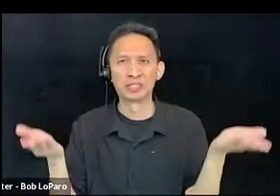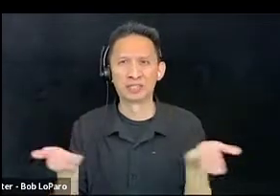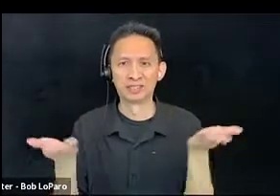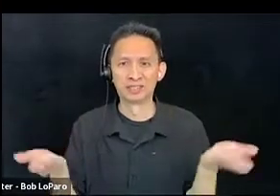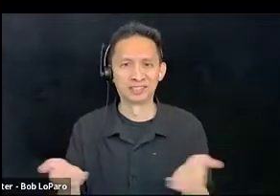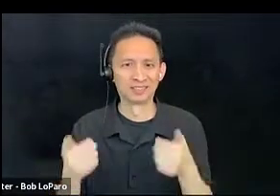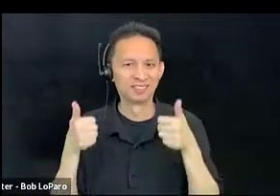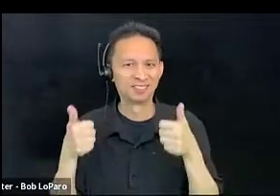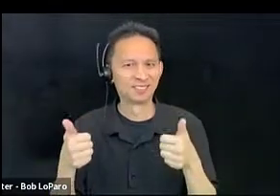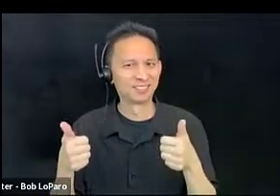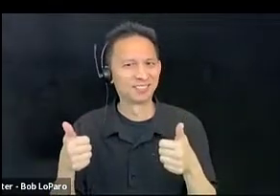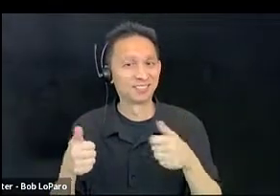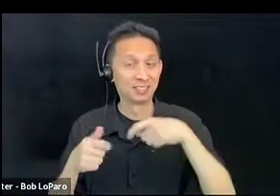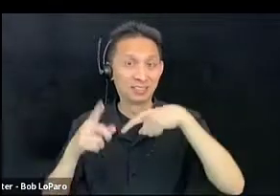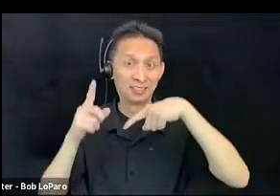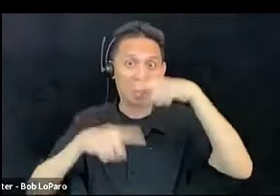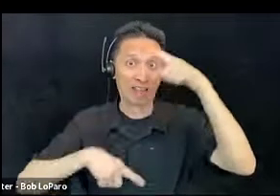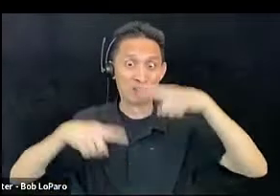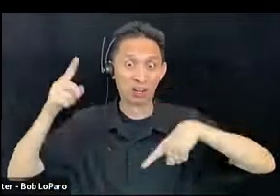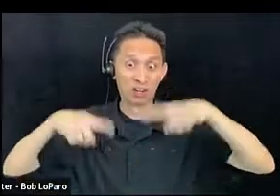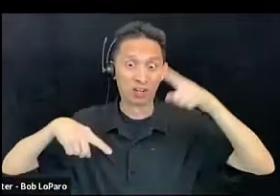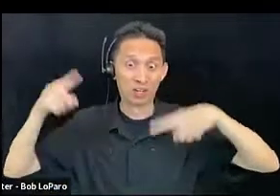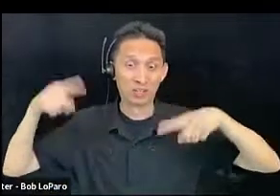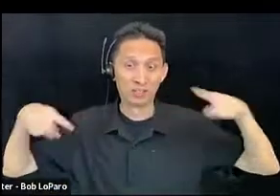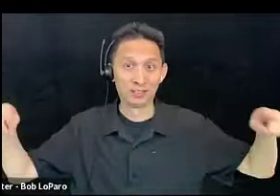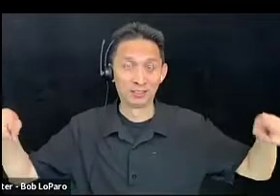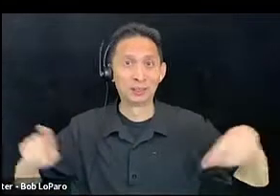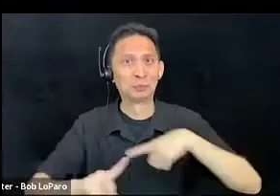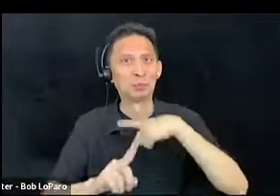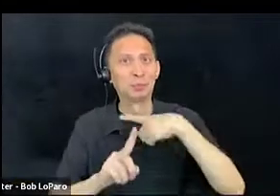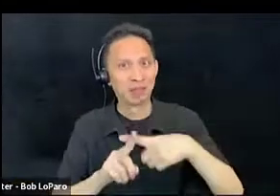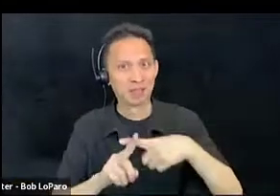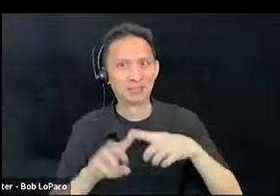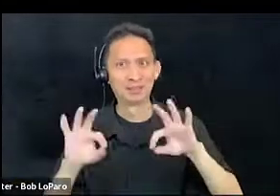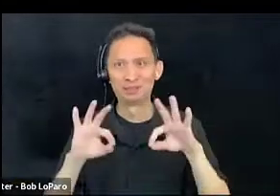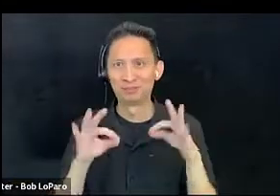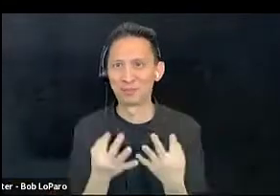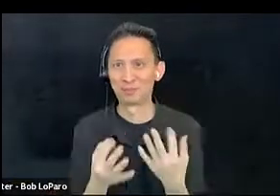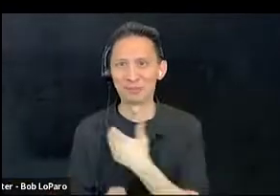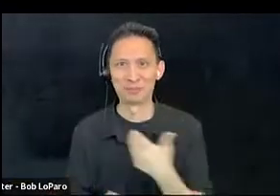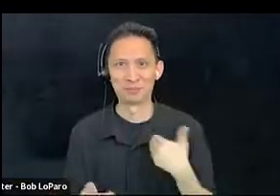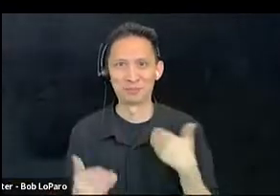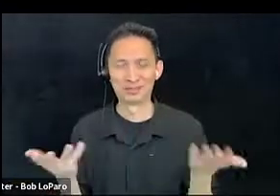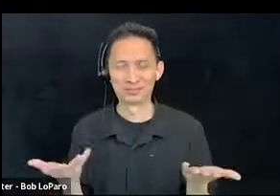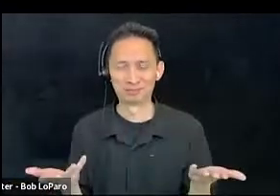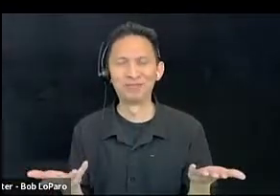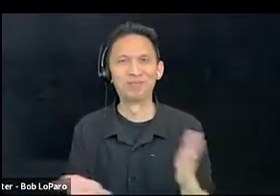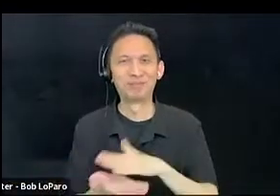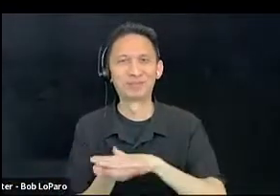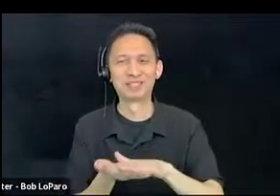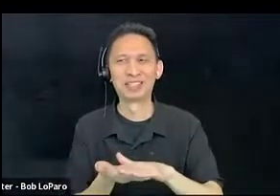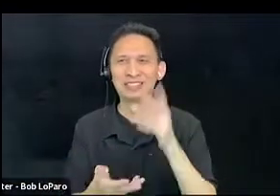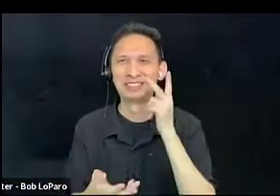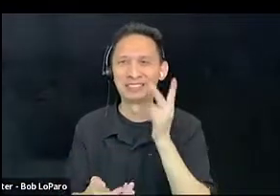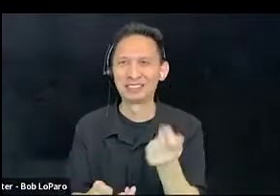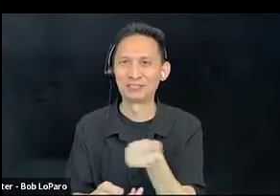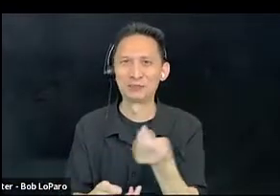of professionals that we have here as well as family members. Always really happy to see a handful of family members